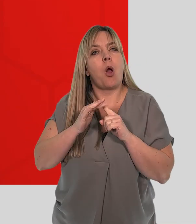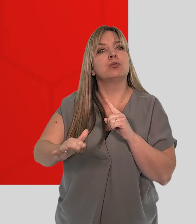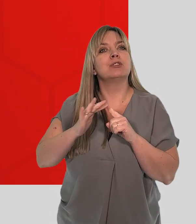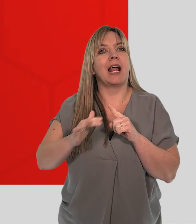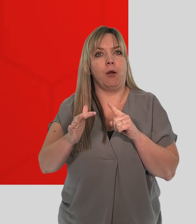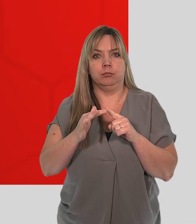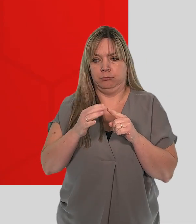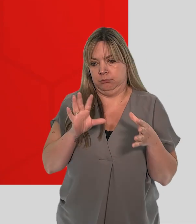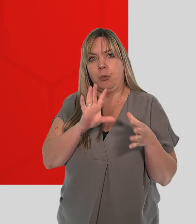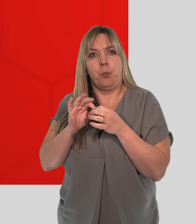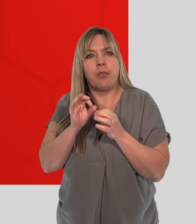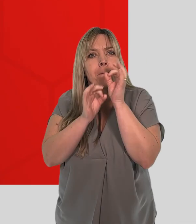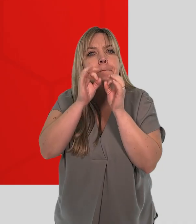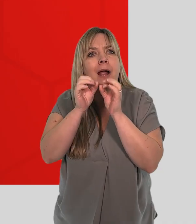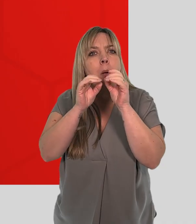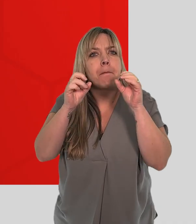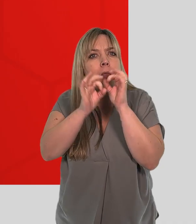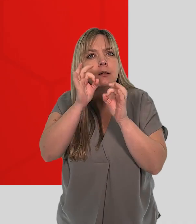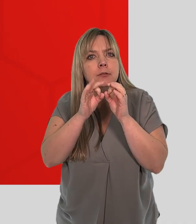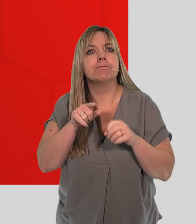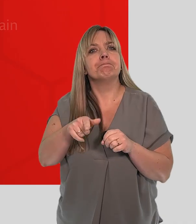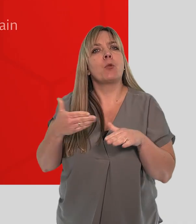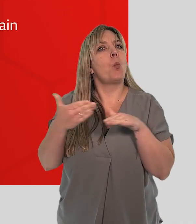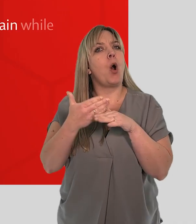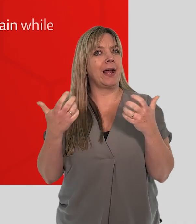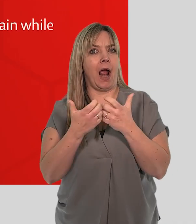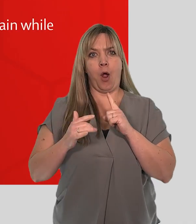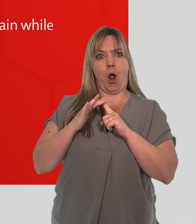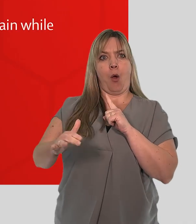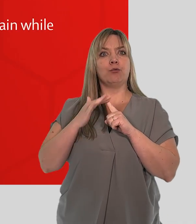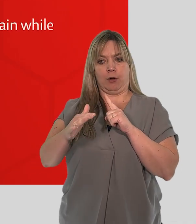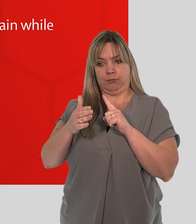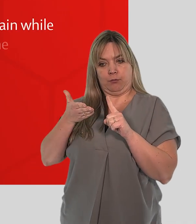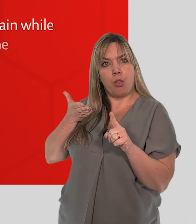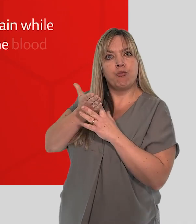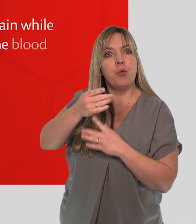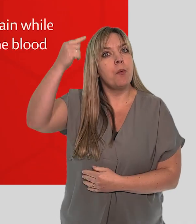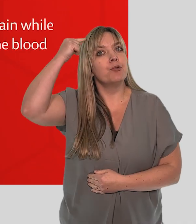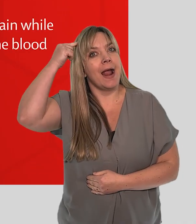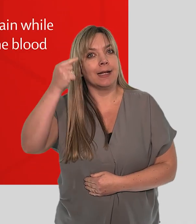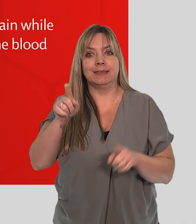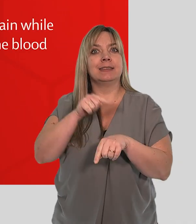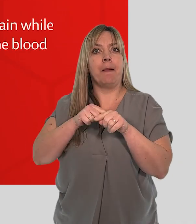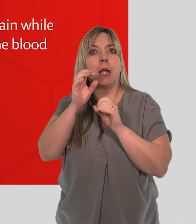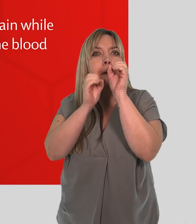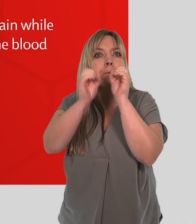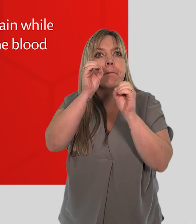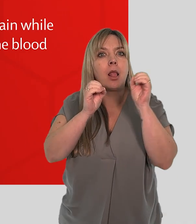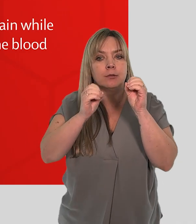The way this works is that ultrasound waves hit the brain at the time where microbubbles are circulating in the blood vessels.